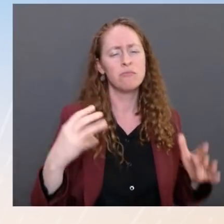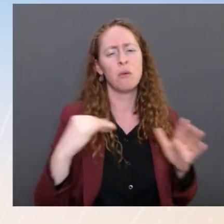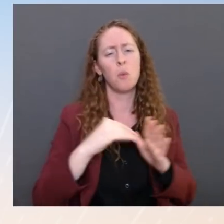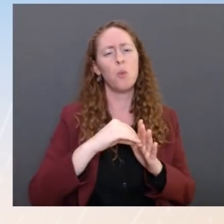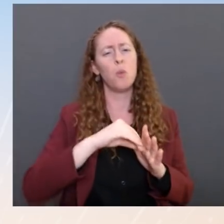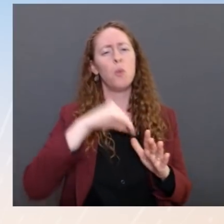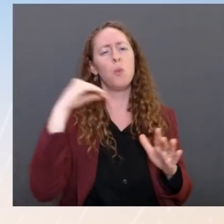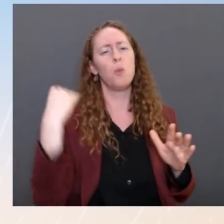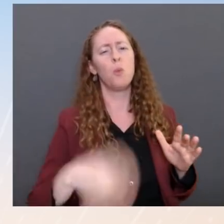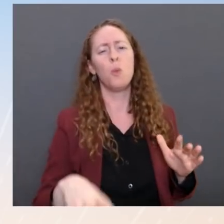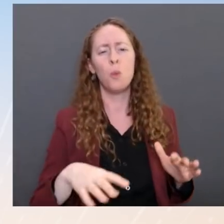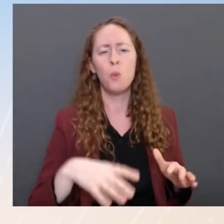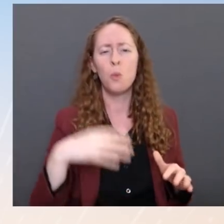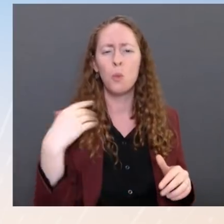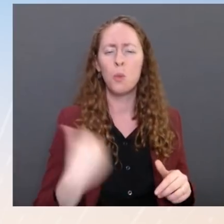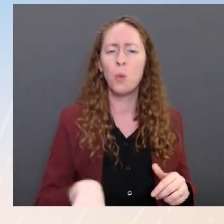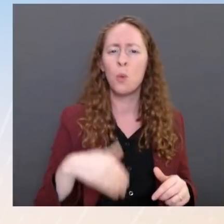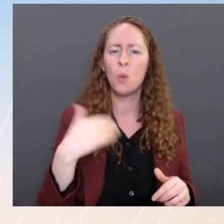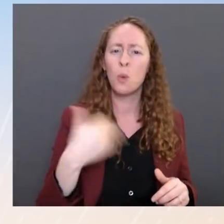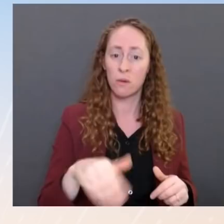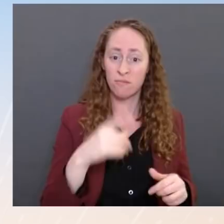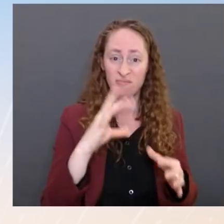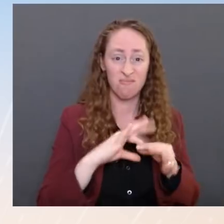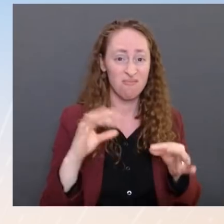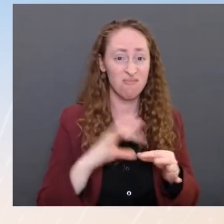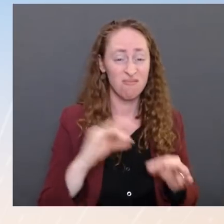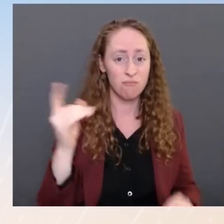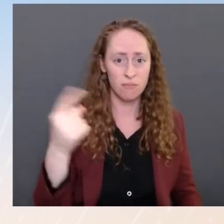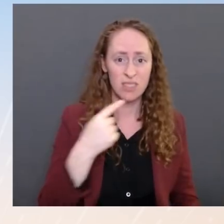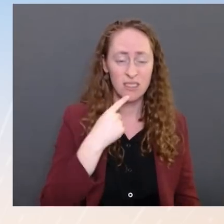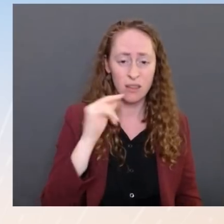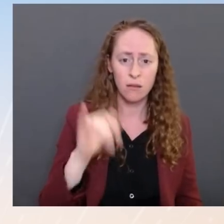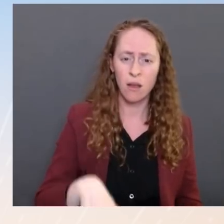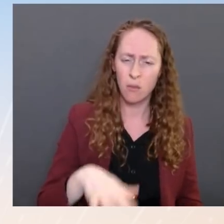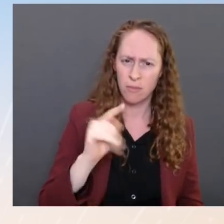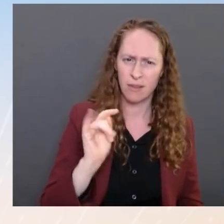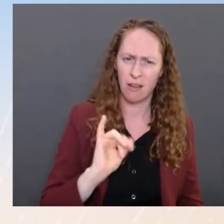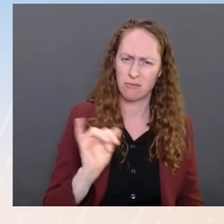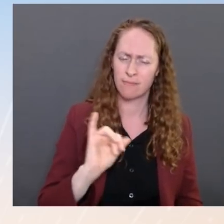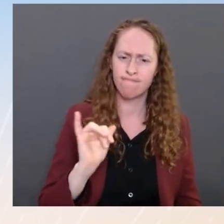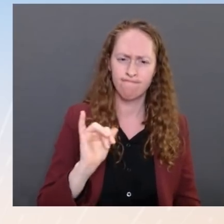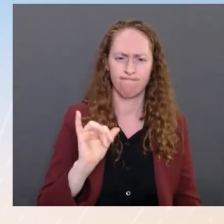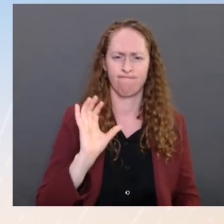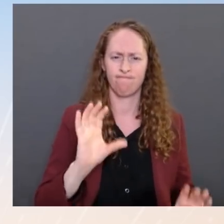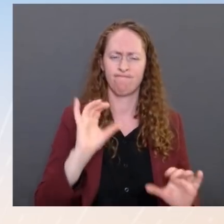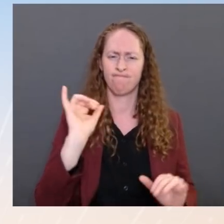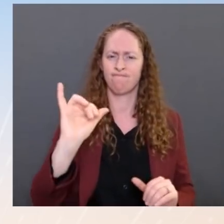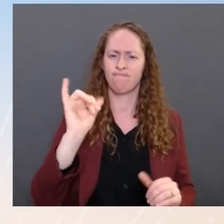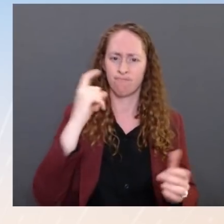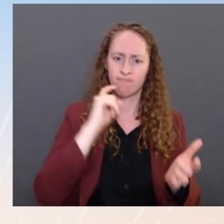on not having those auctions? Ms. Psaki: Well, the Department of Interior, who -- they have put out some comments on this.